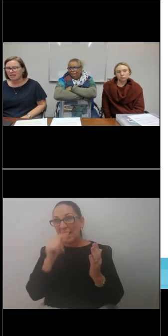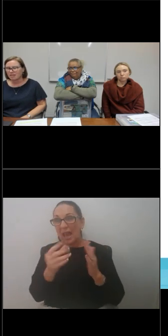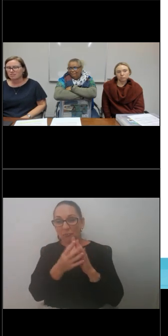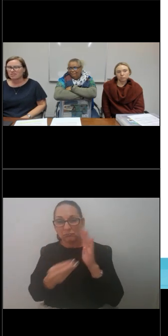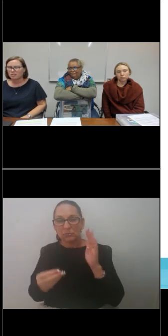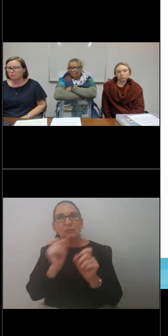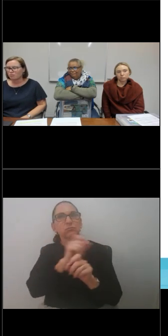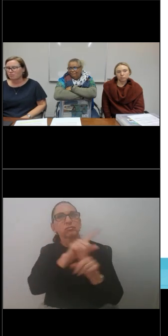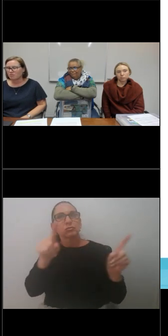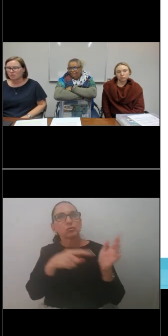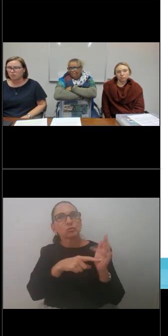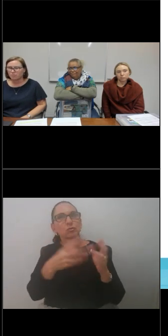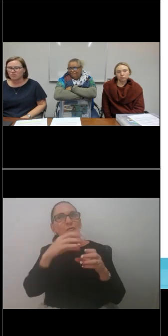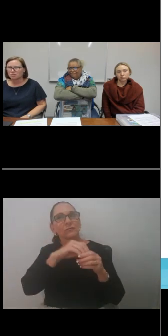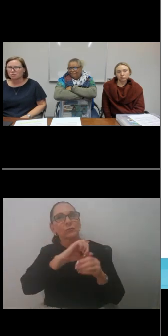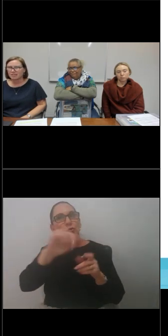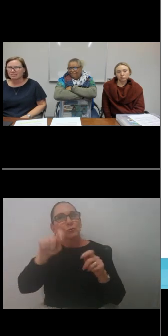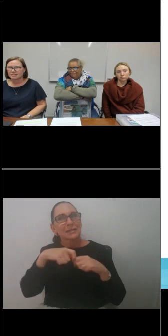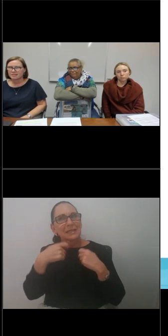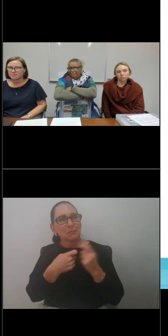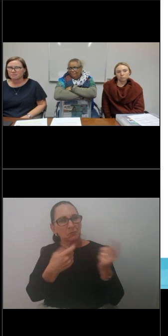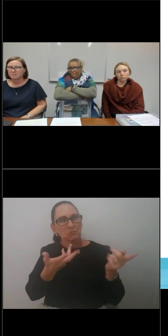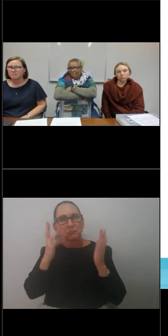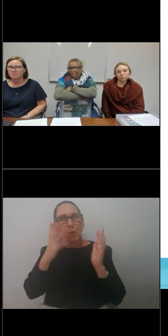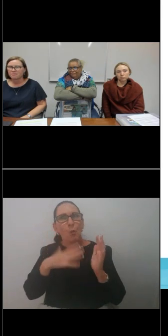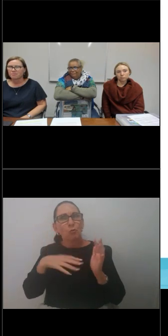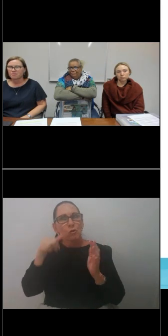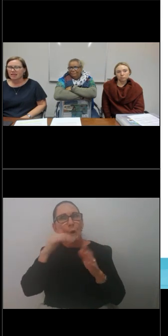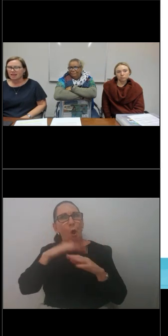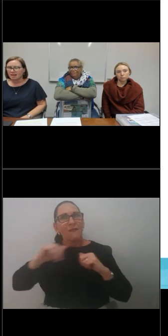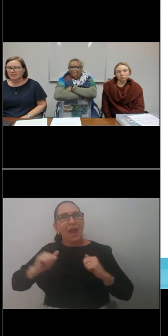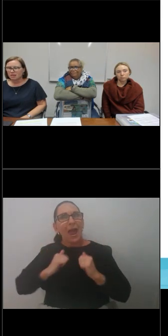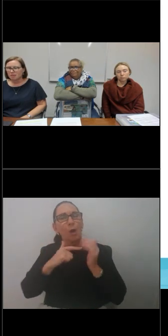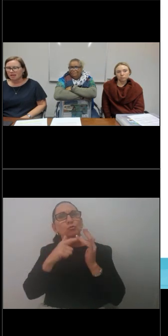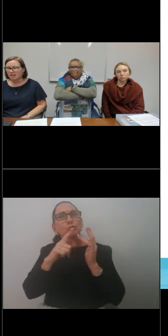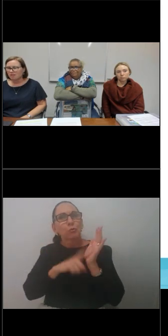interested to learn more about the Blurred Borders toolkits so we might kick off with